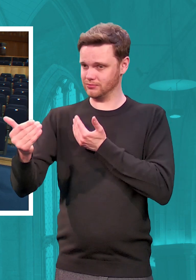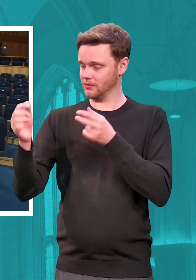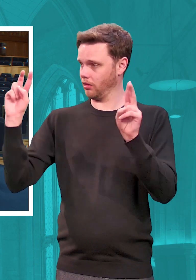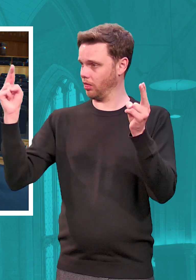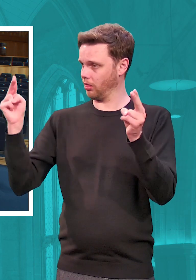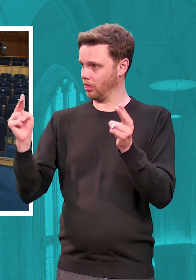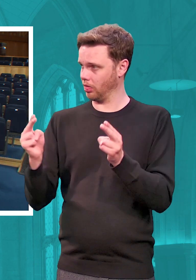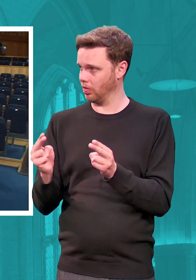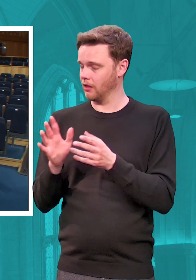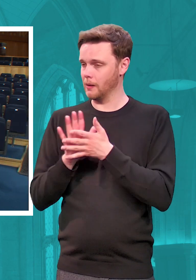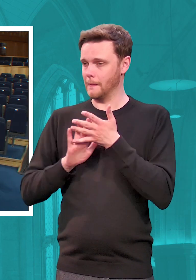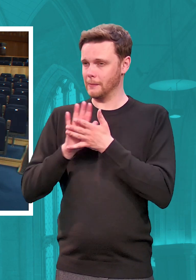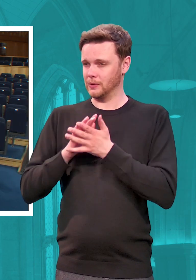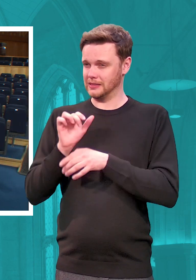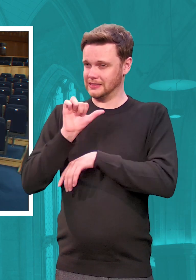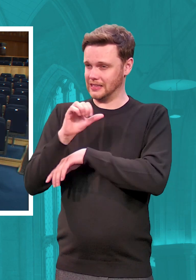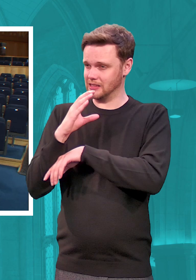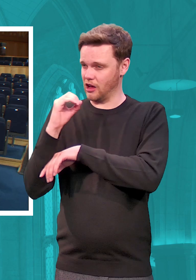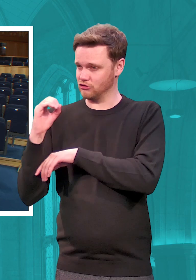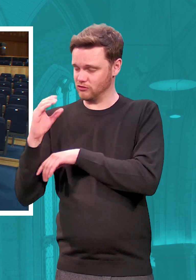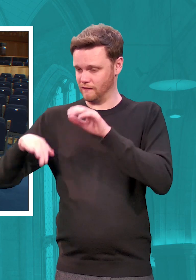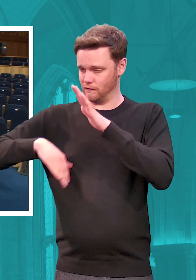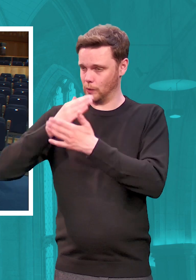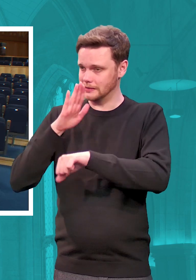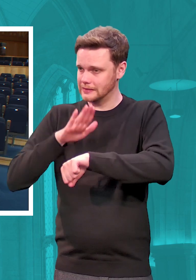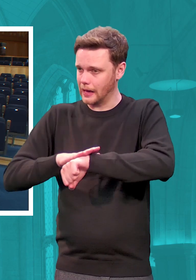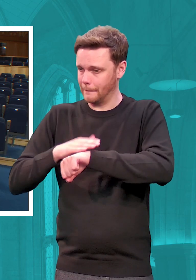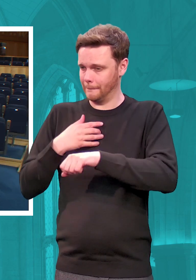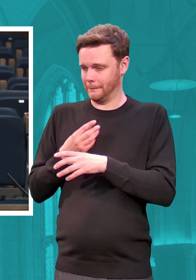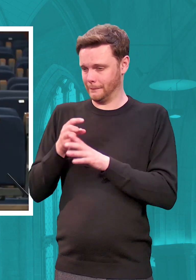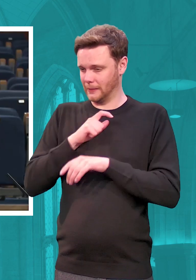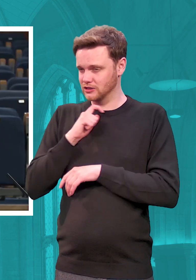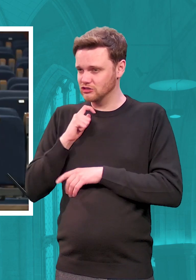to around 600 full-time equivalent ministries? Yeah, we are.